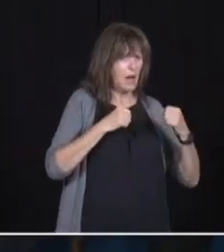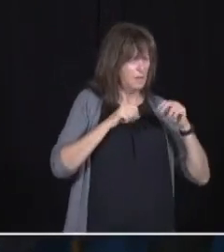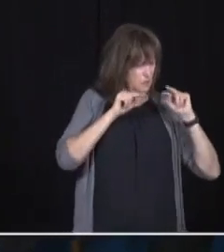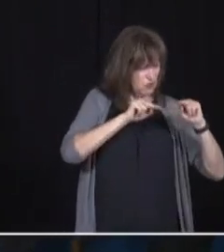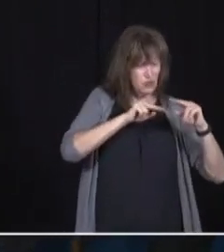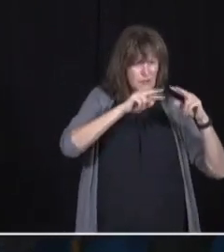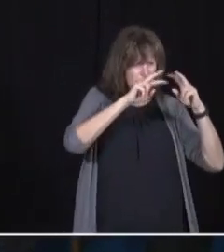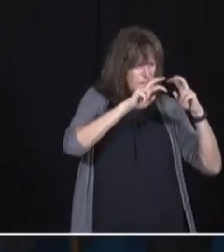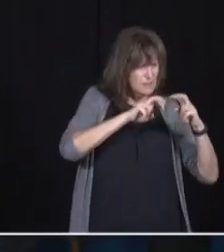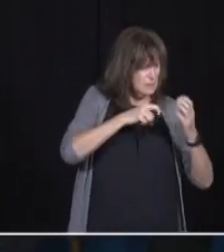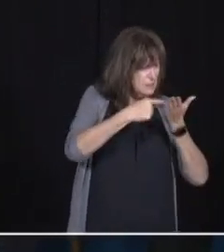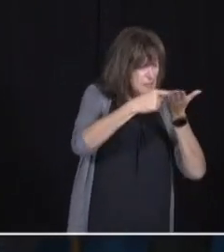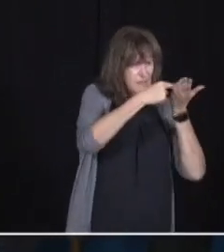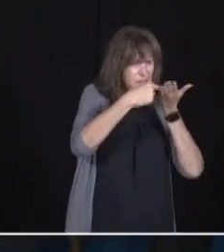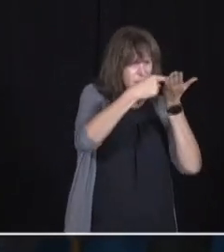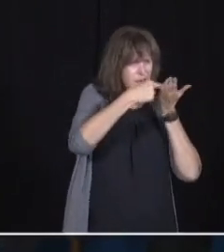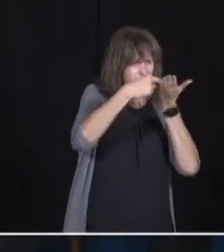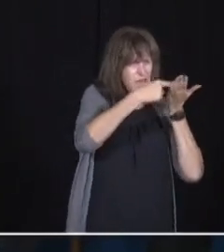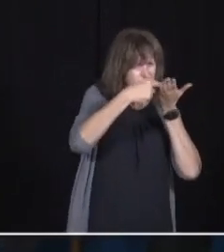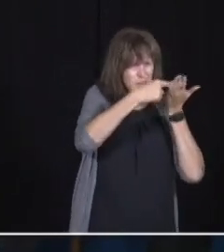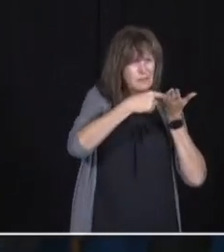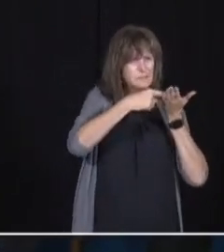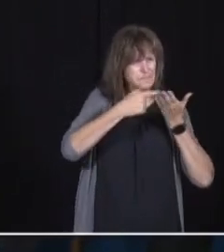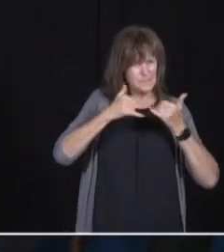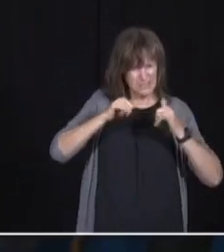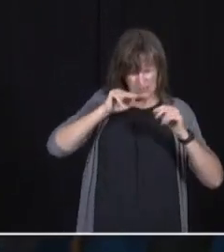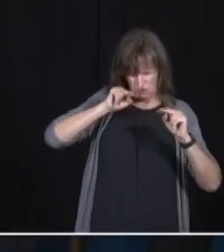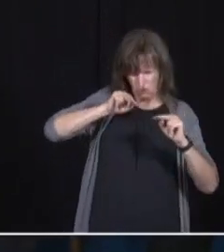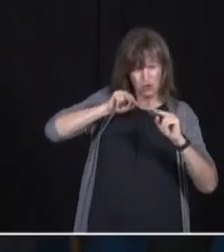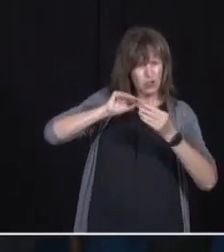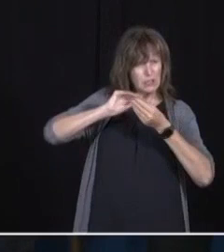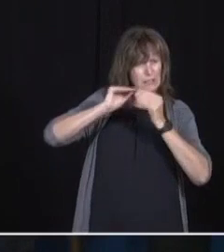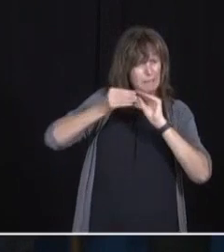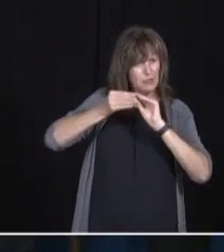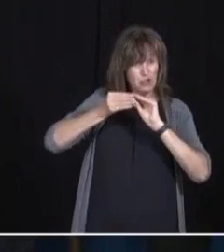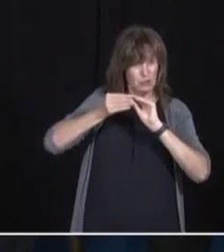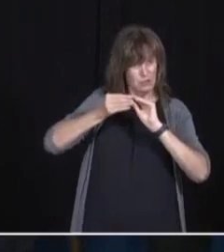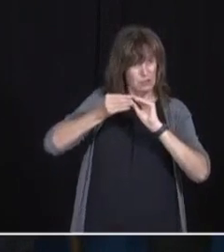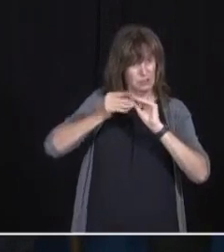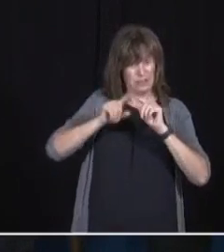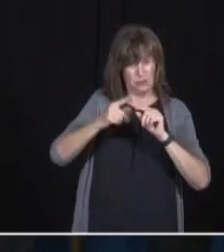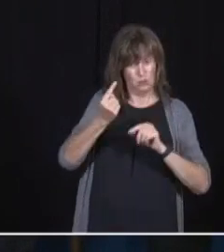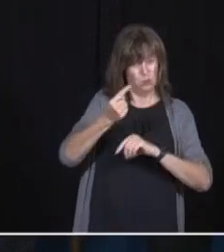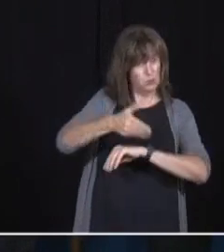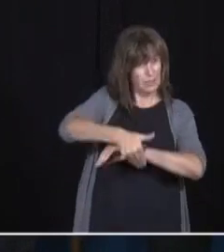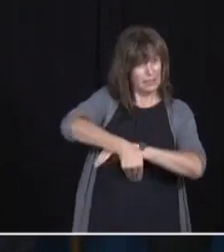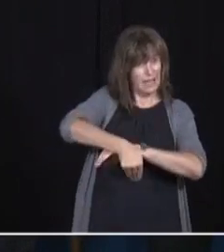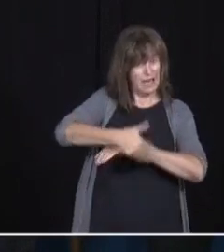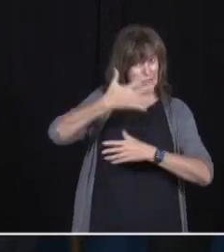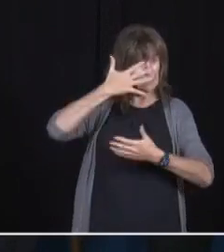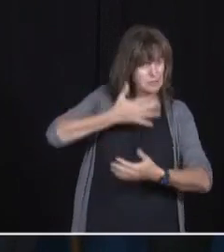That is why we do need further time to evaluate and the medical -- the public health officials need that time to evaluate.